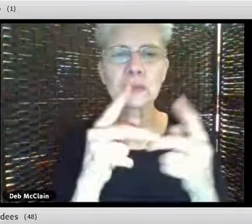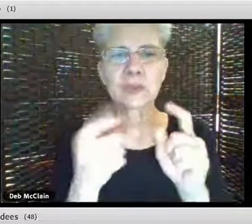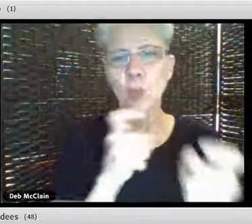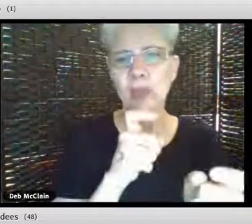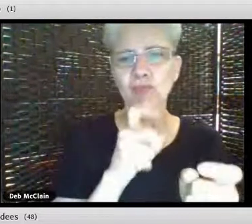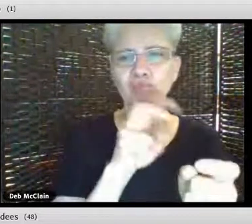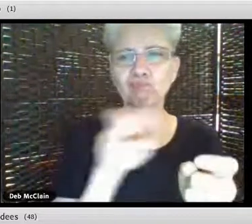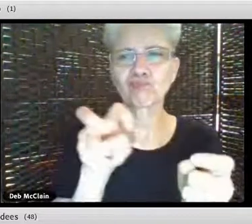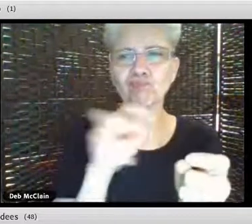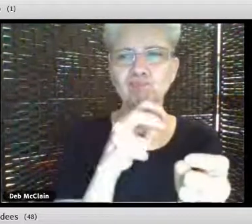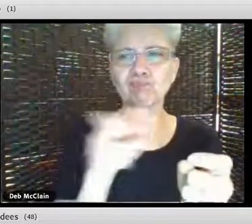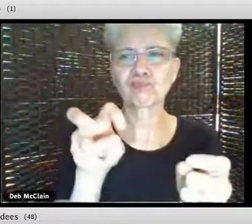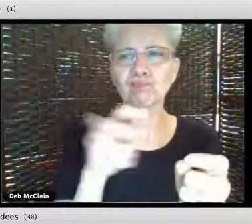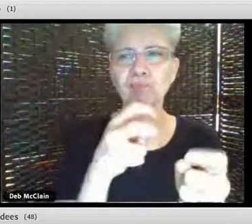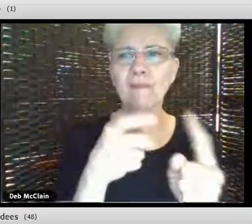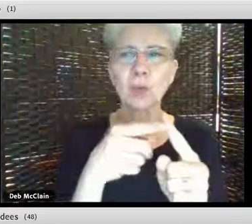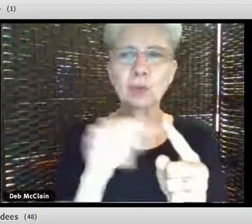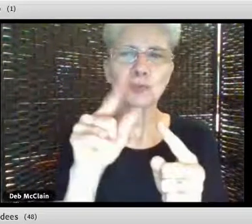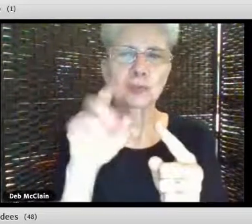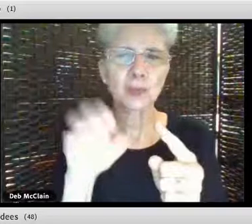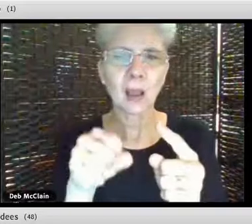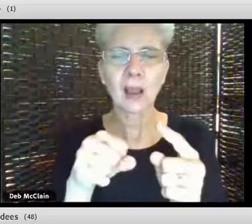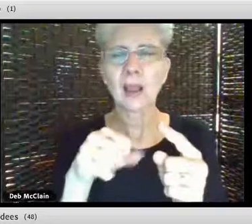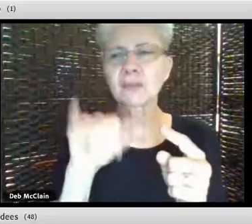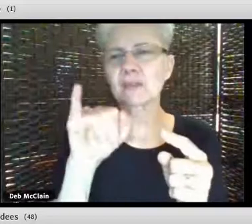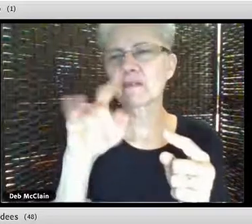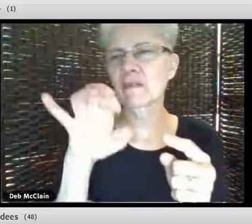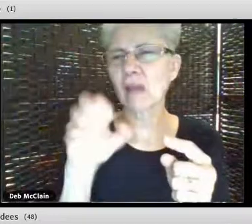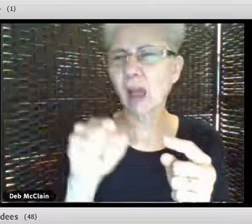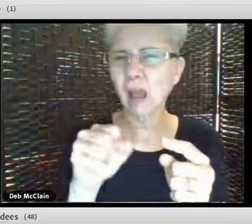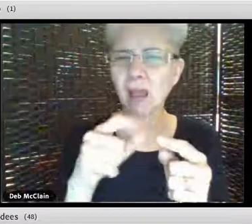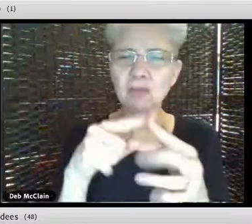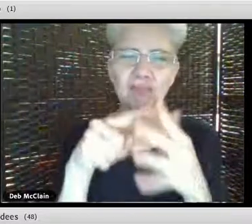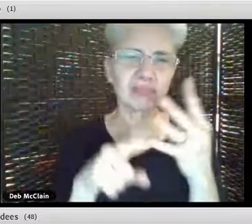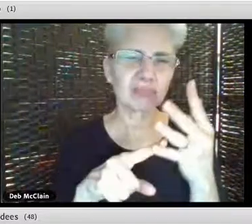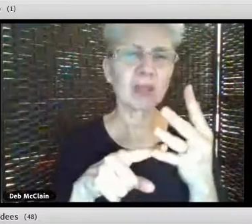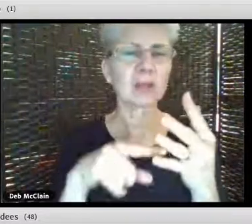for all of your drives, for your files and all that, which is fantastic.